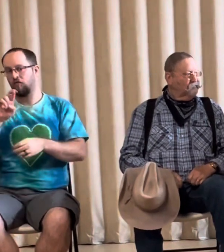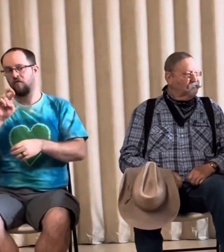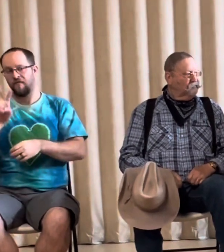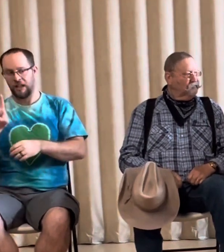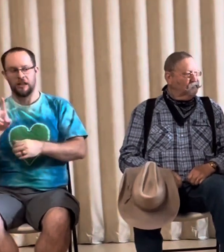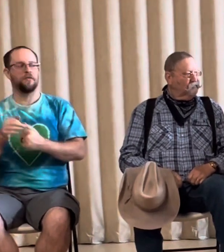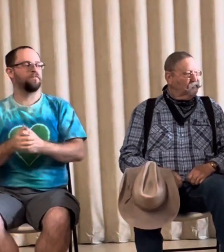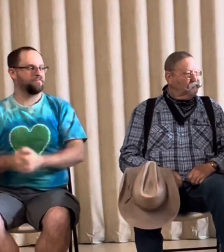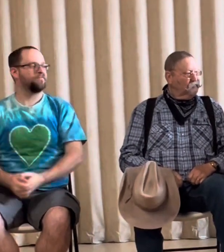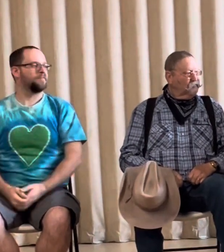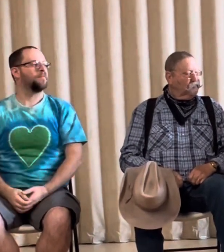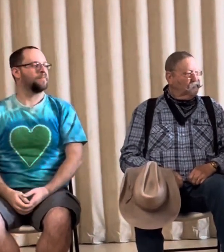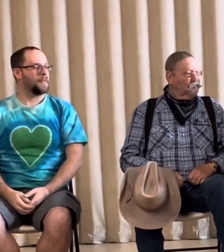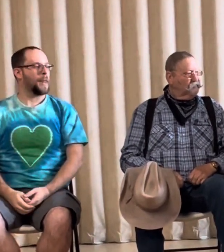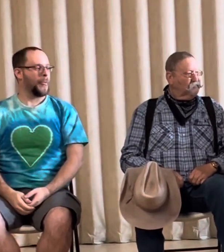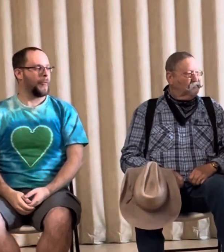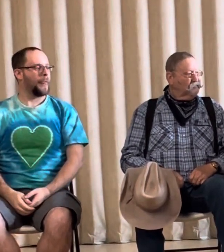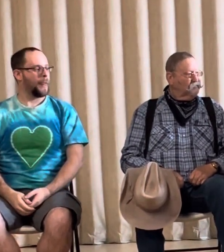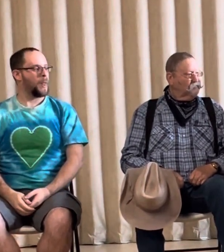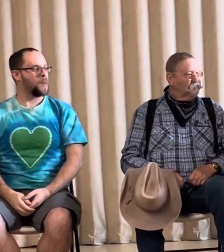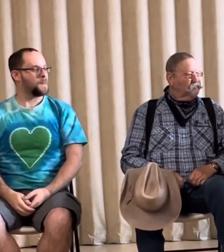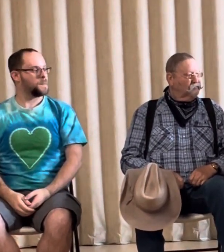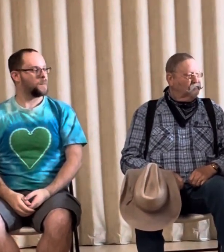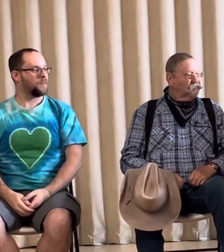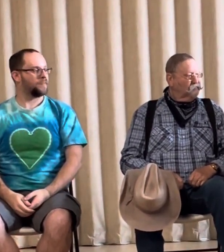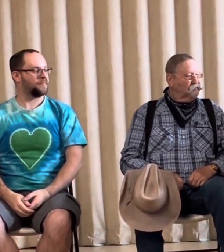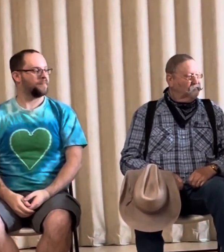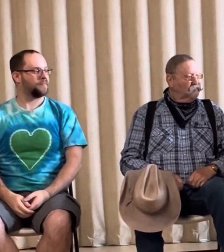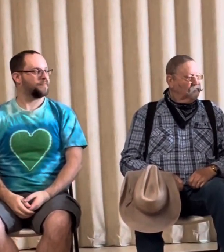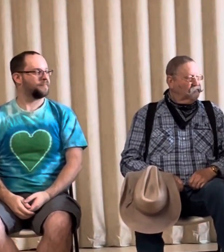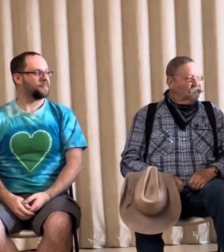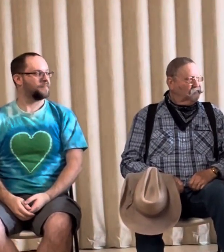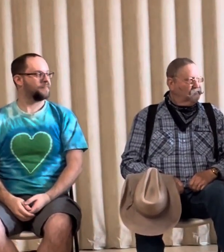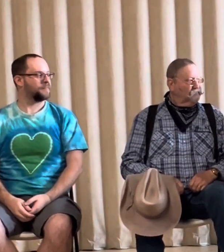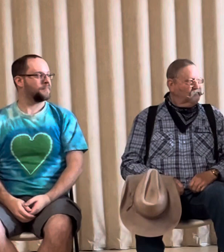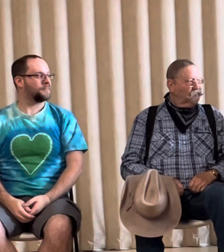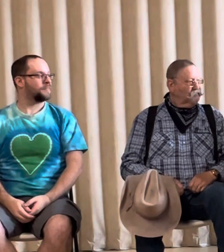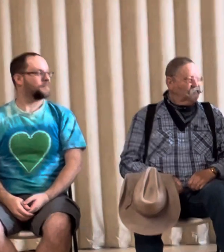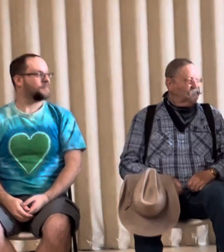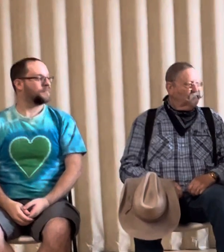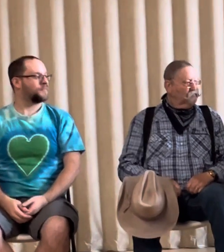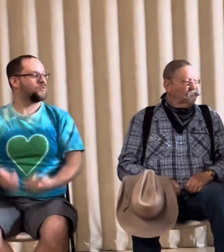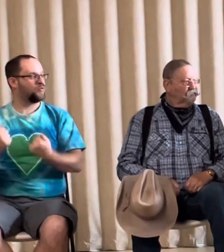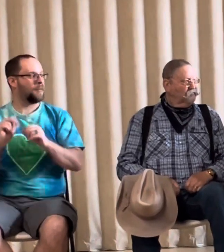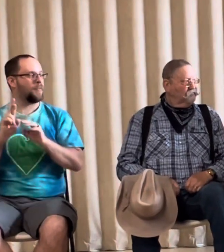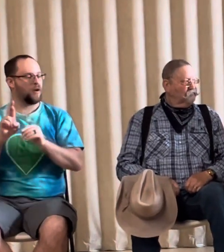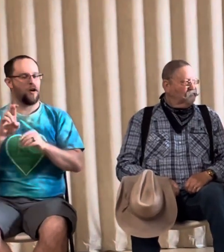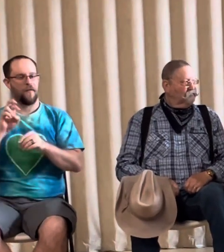They're traveling away. BUSTER: You sell RVs like that? BUSTER: I'm trying to put an RV on a boat, right now. So, make